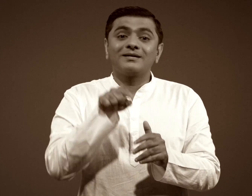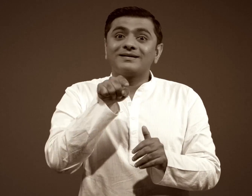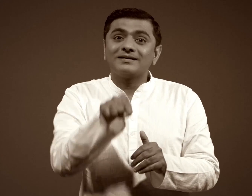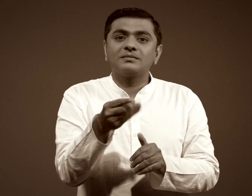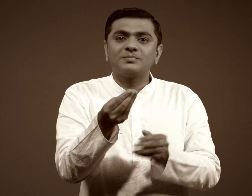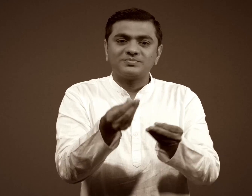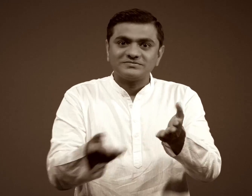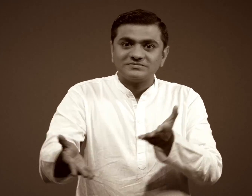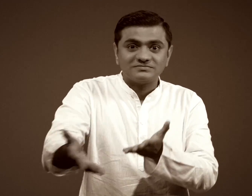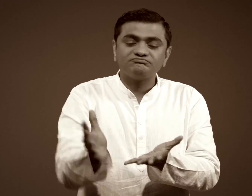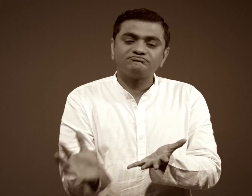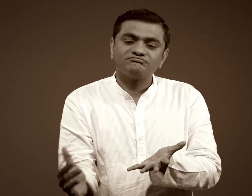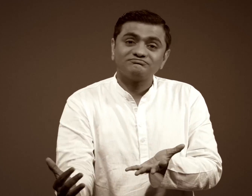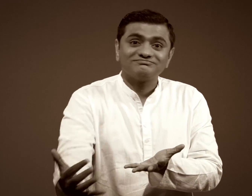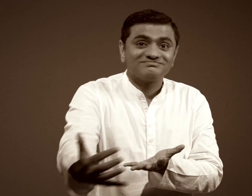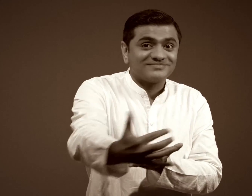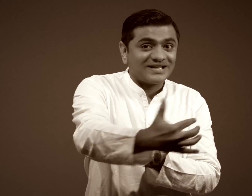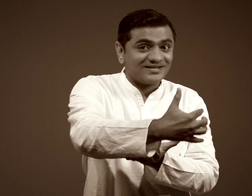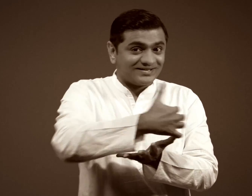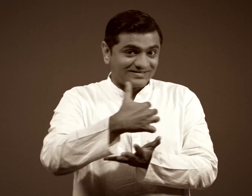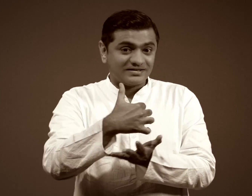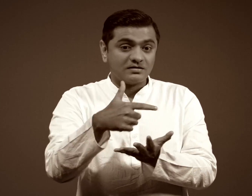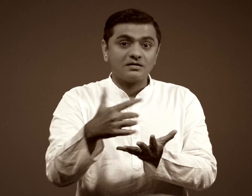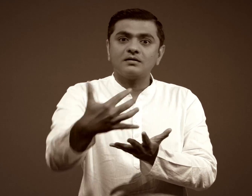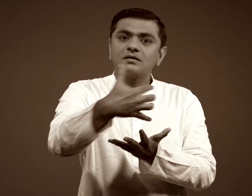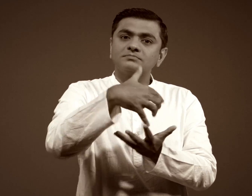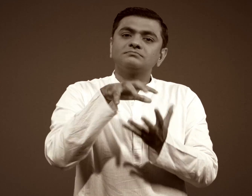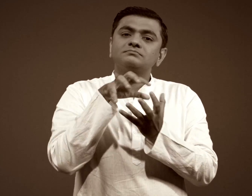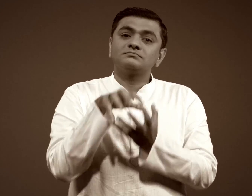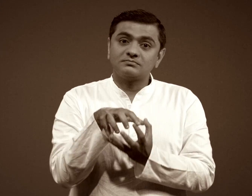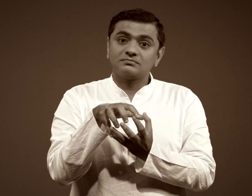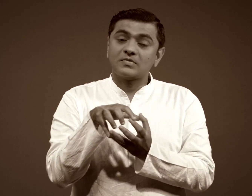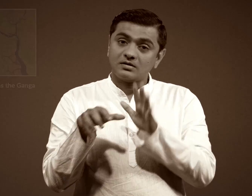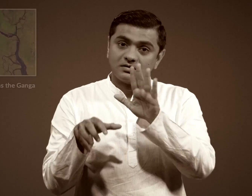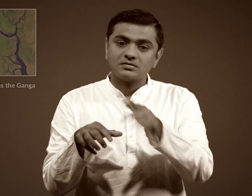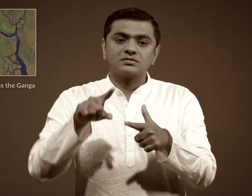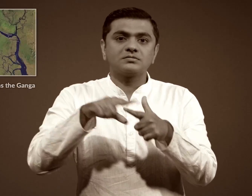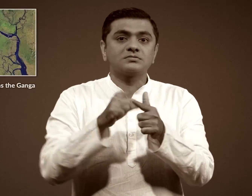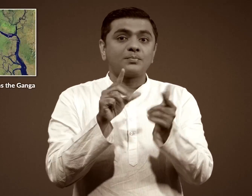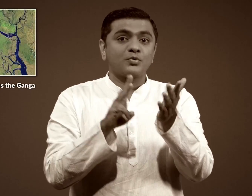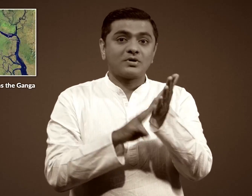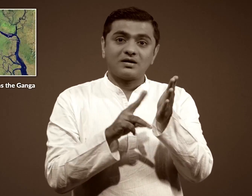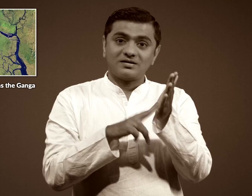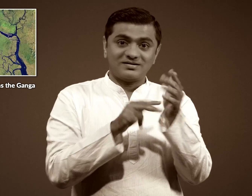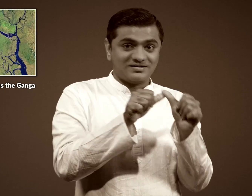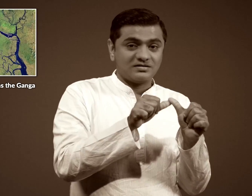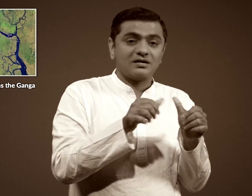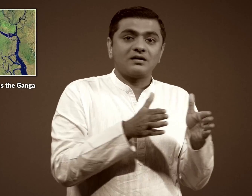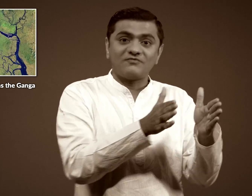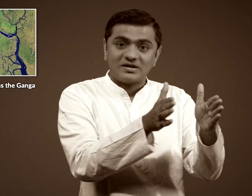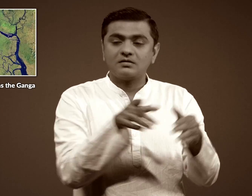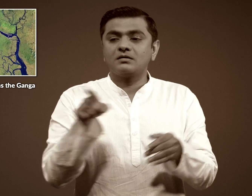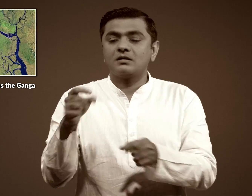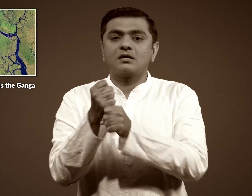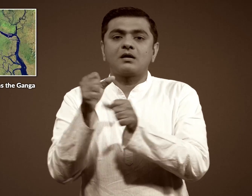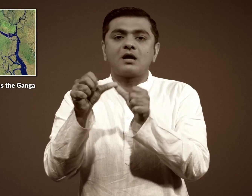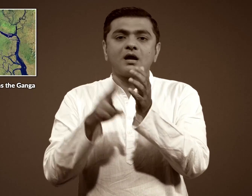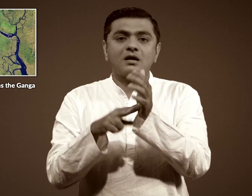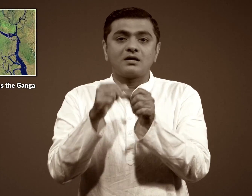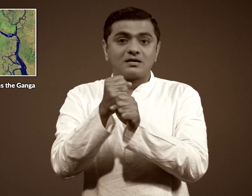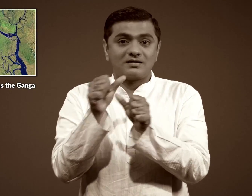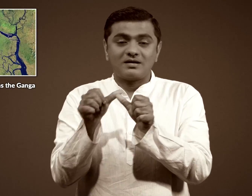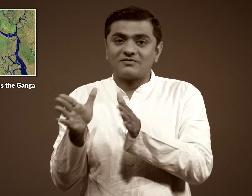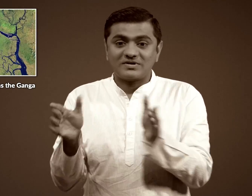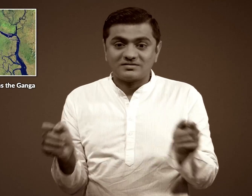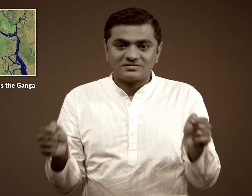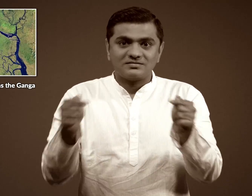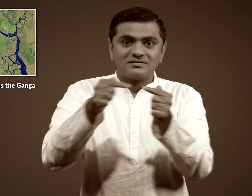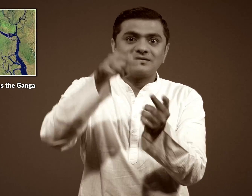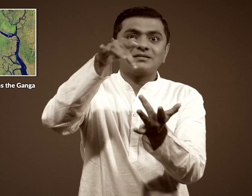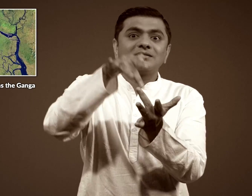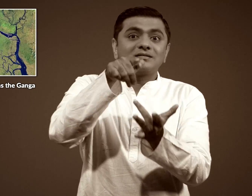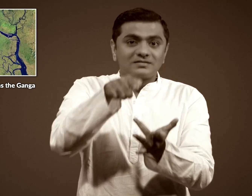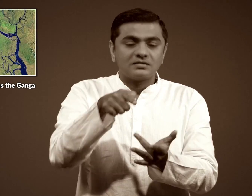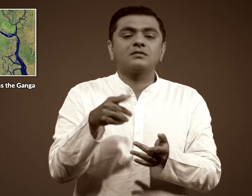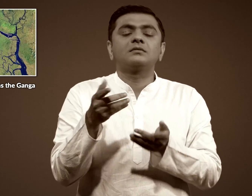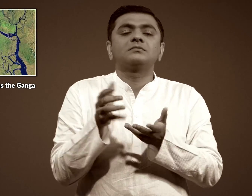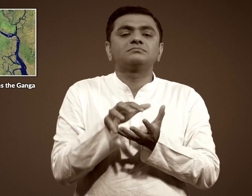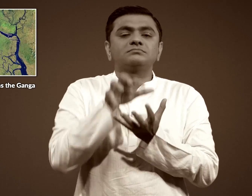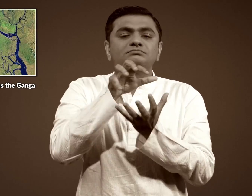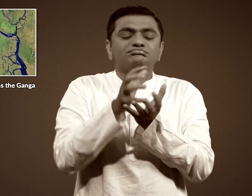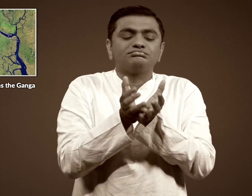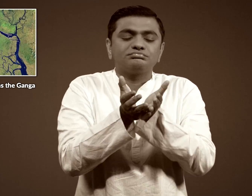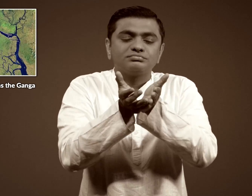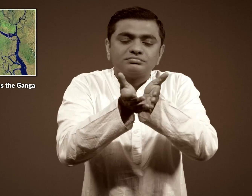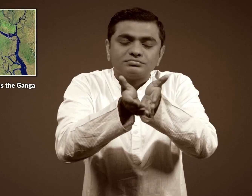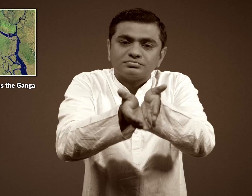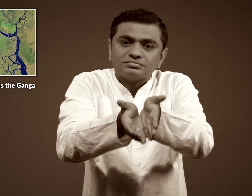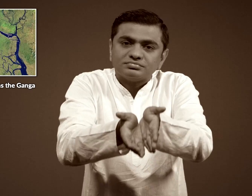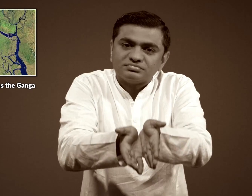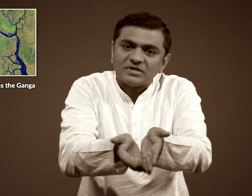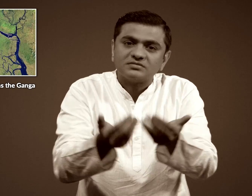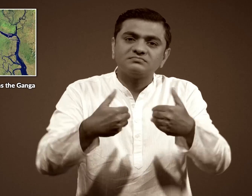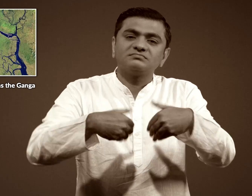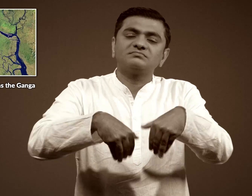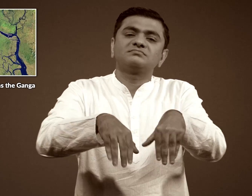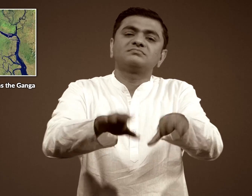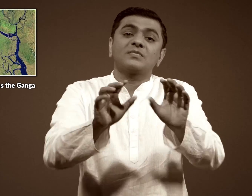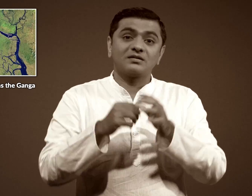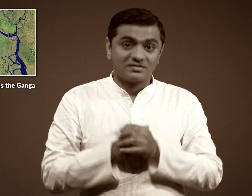The ashes were collected and immersed at the spot where the Jumna joins the Ganges.